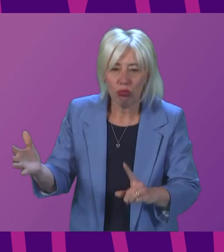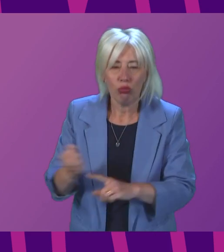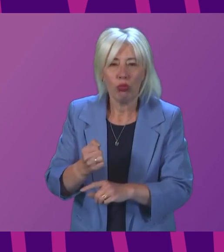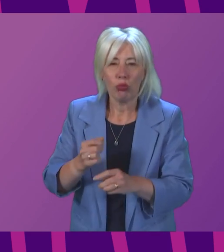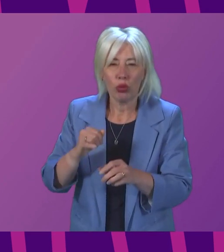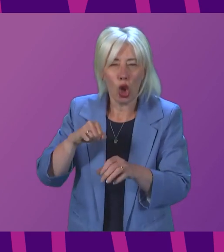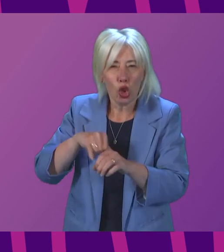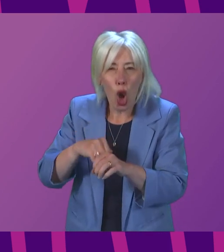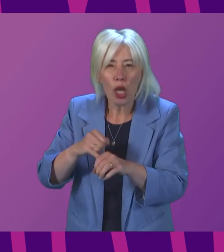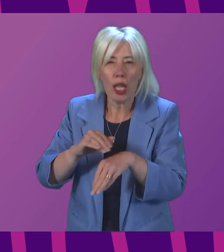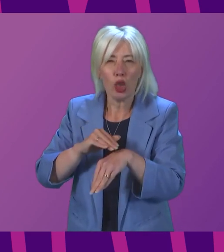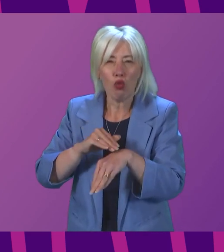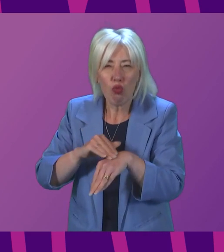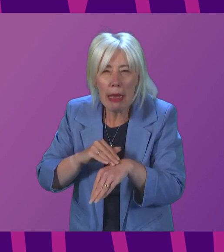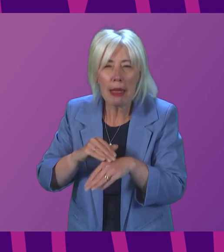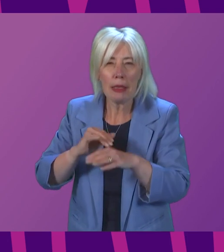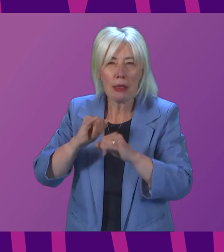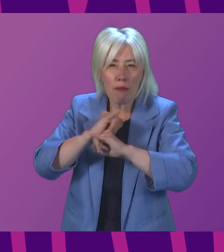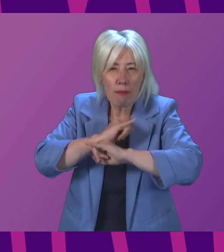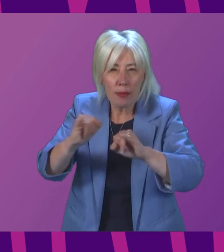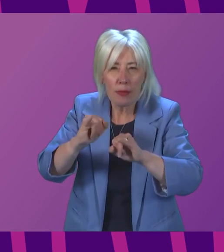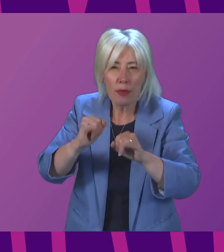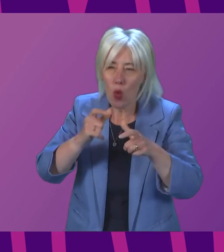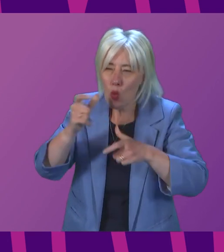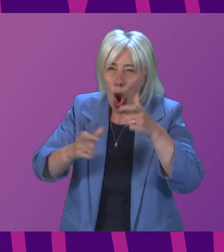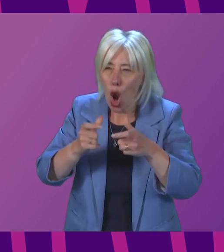political discourse? Yes, I will.